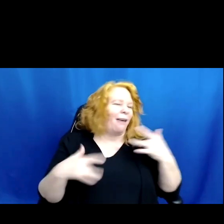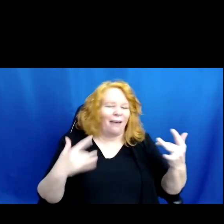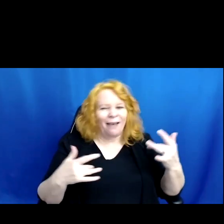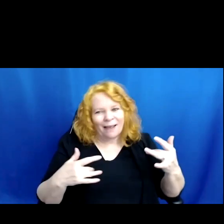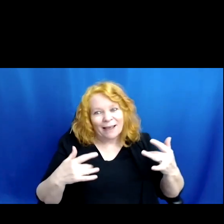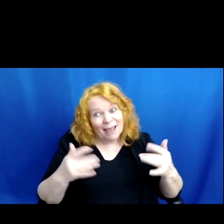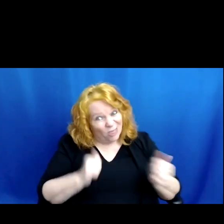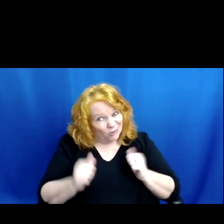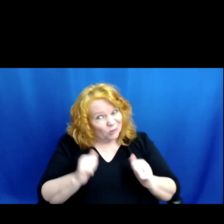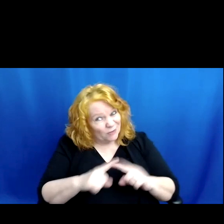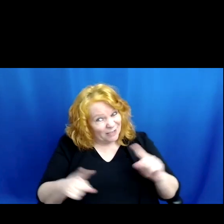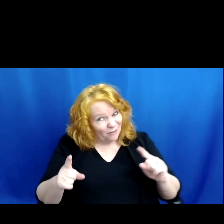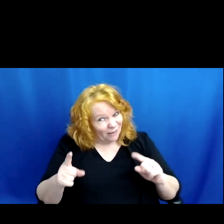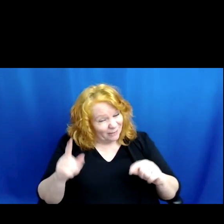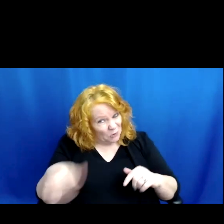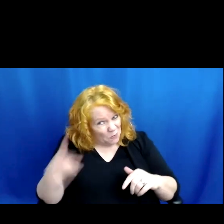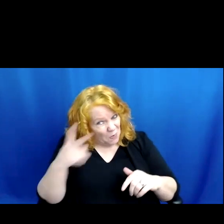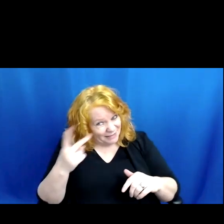when I’m in full show mode.